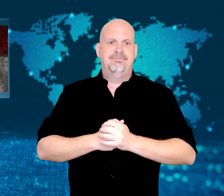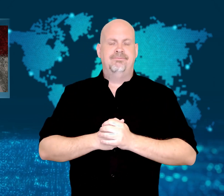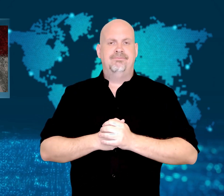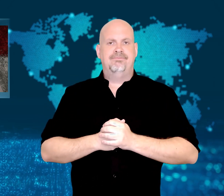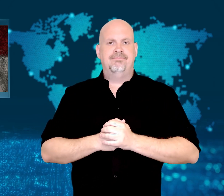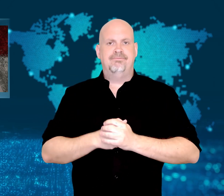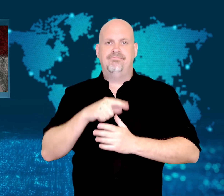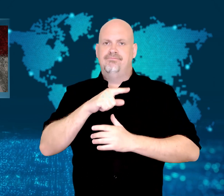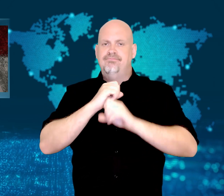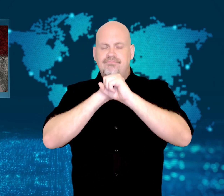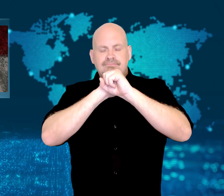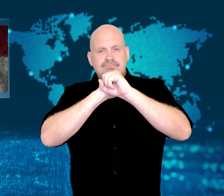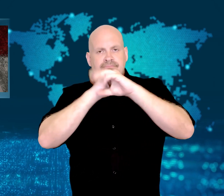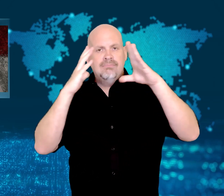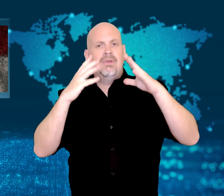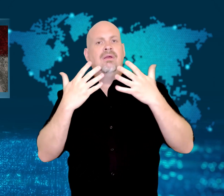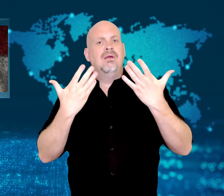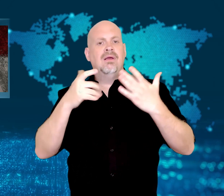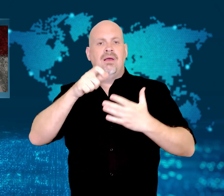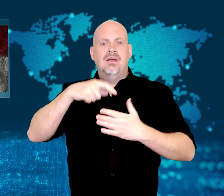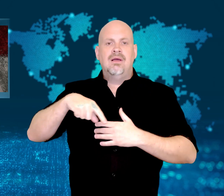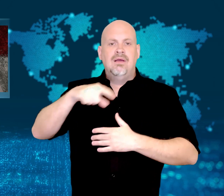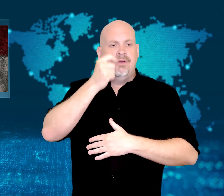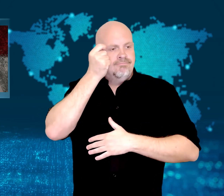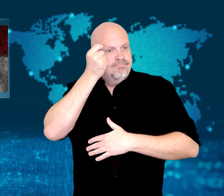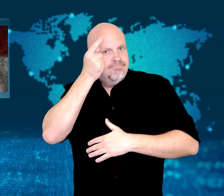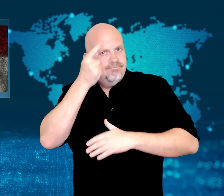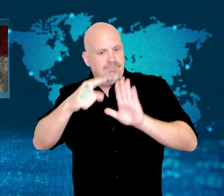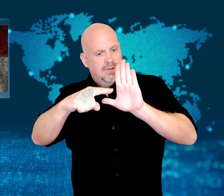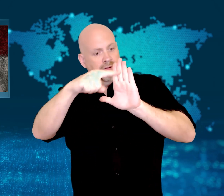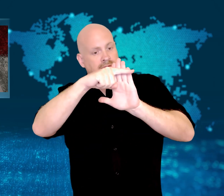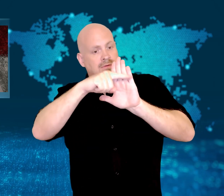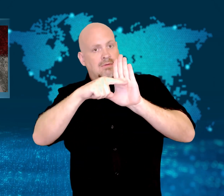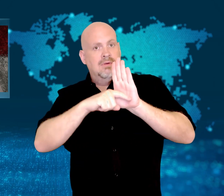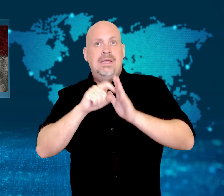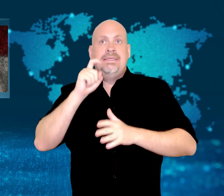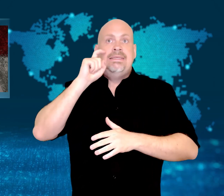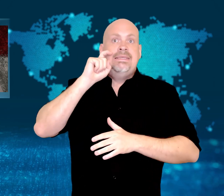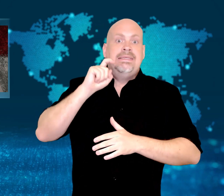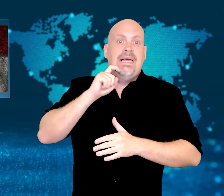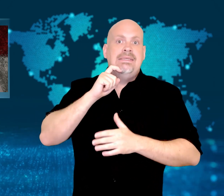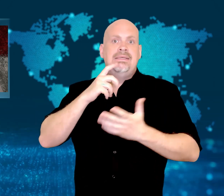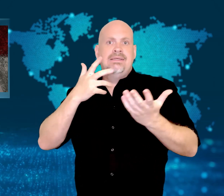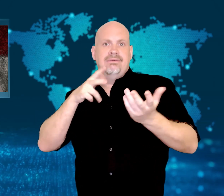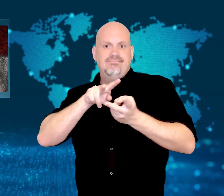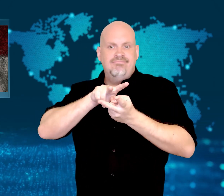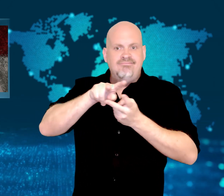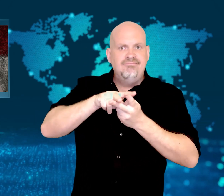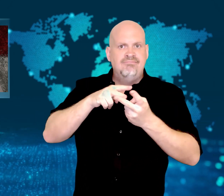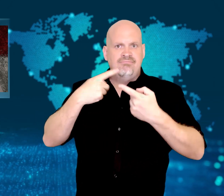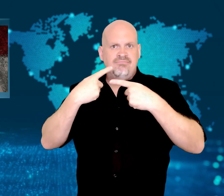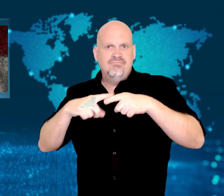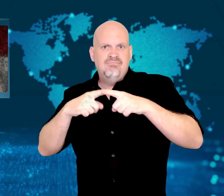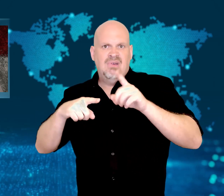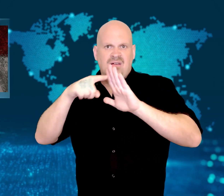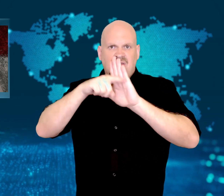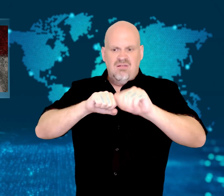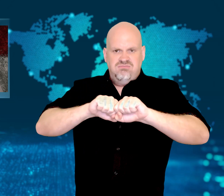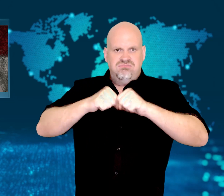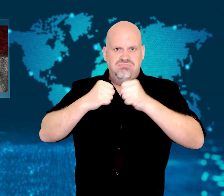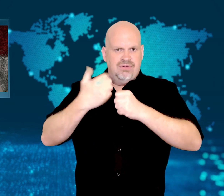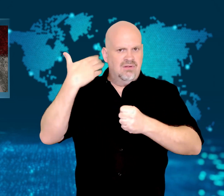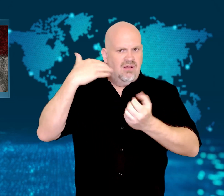It has greatly expanded the legal definitions of sexual crimes